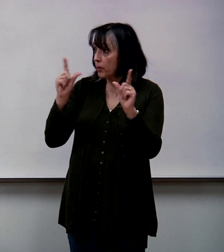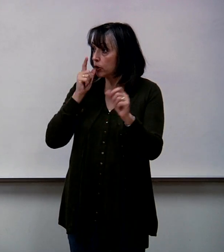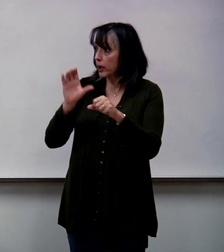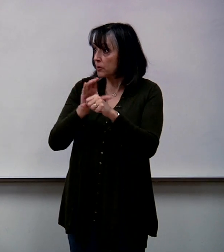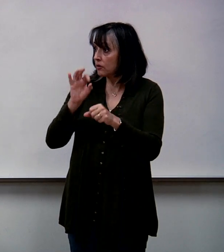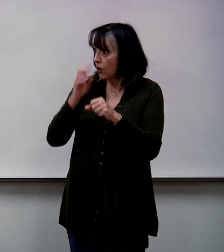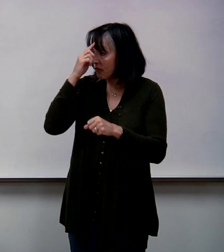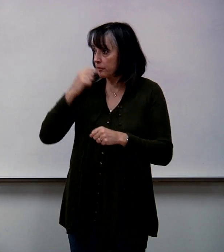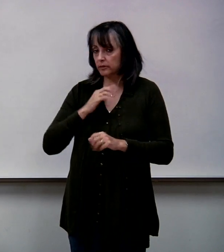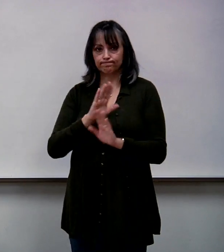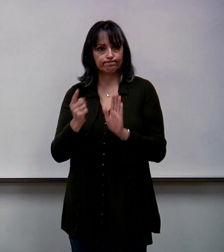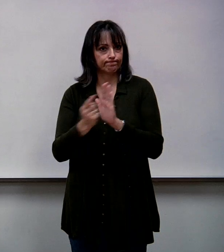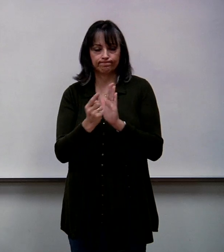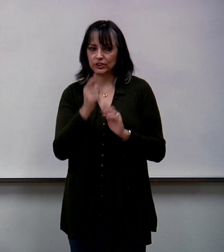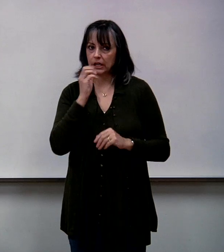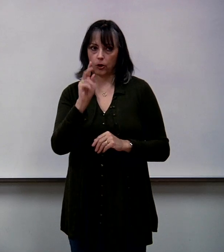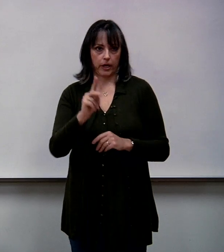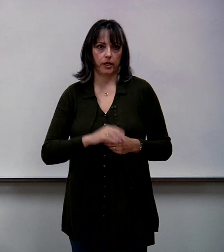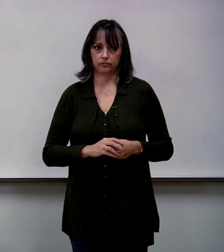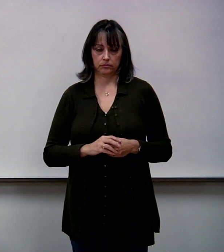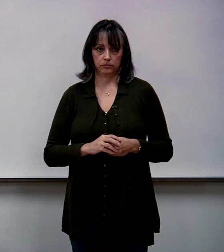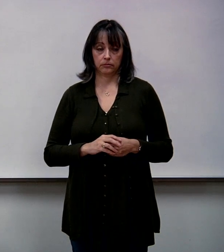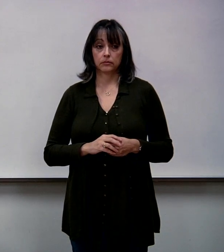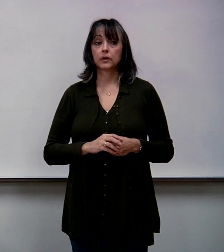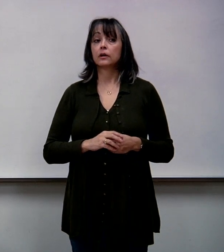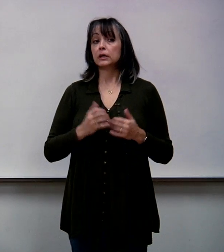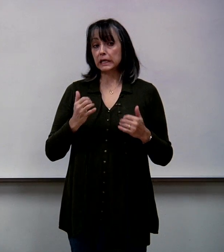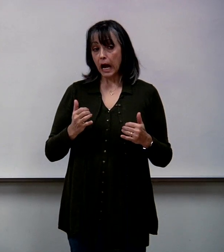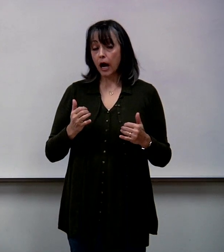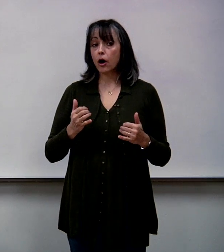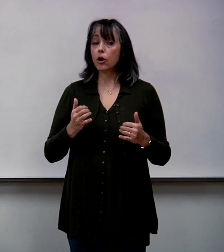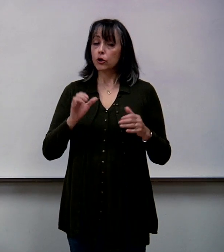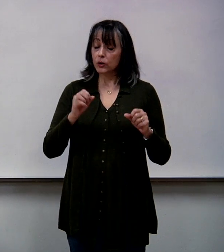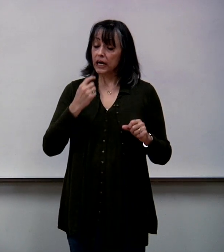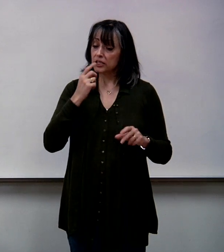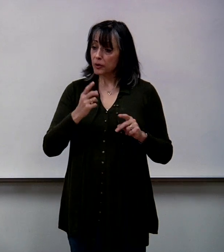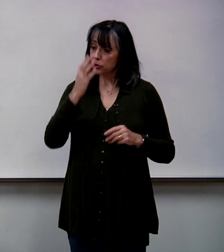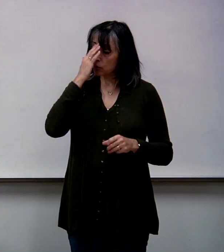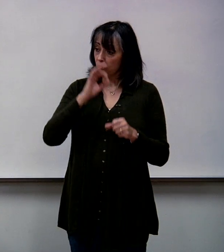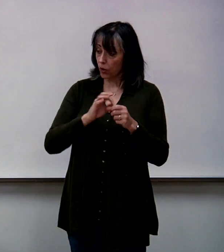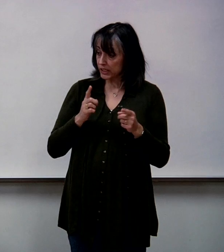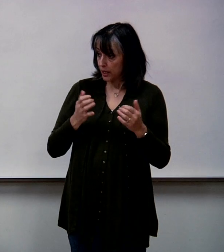That's not okay. You are more than welcome to tell people that voting is happening and tell them where the website is